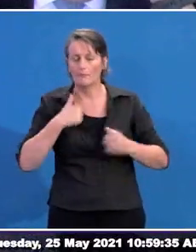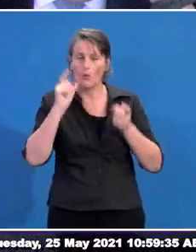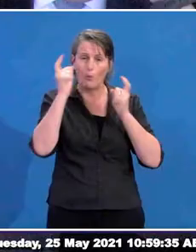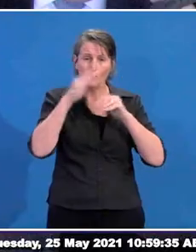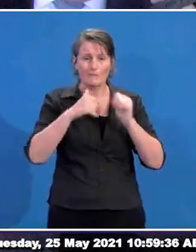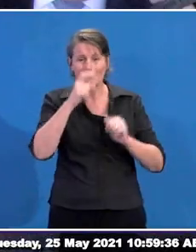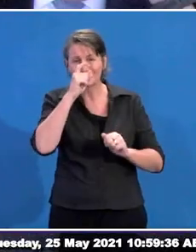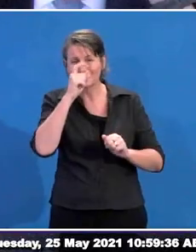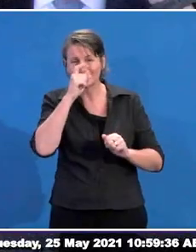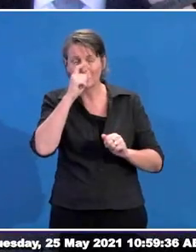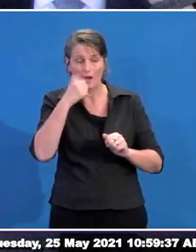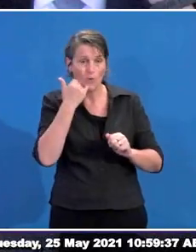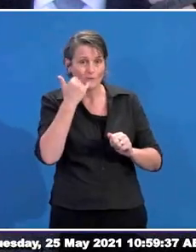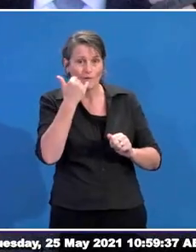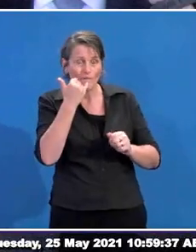And I was on the phone to everyone